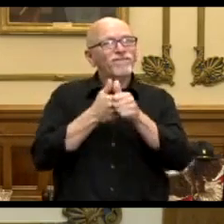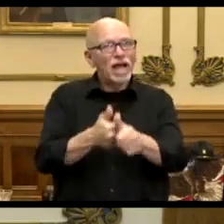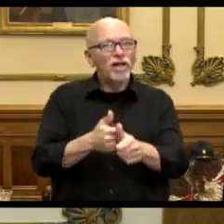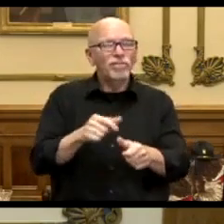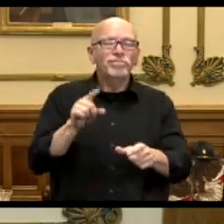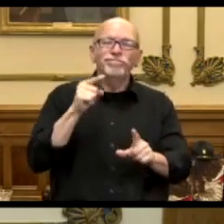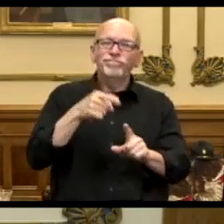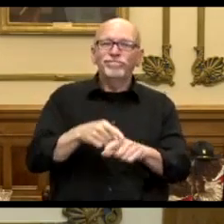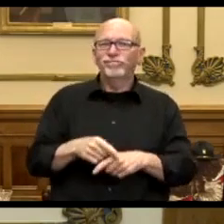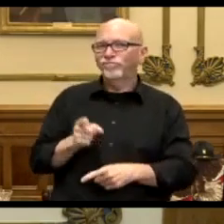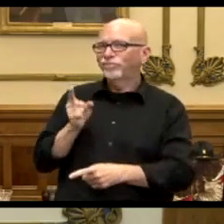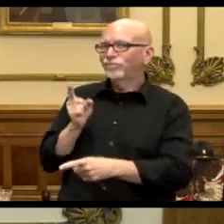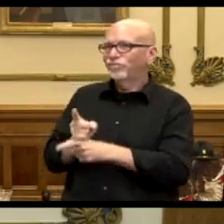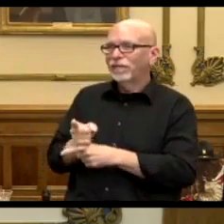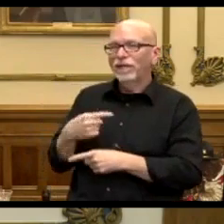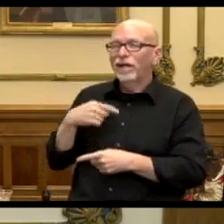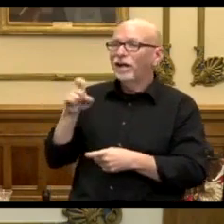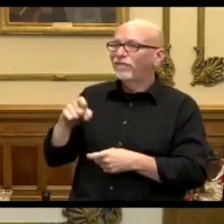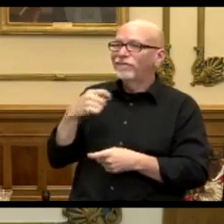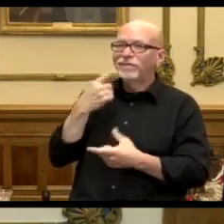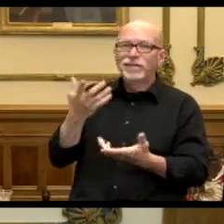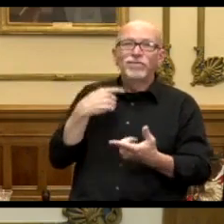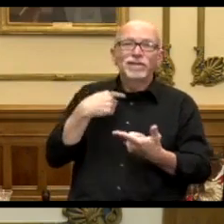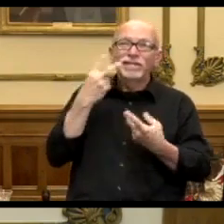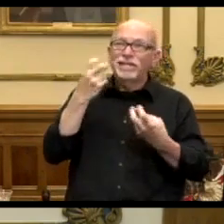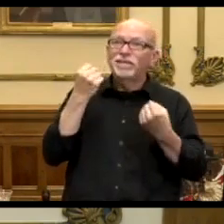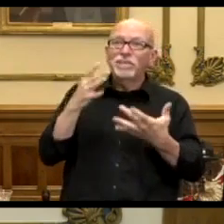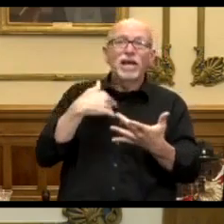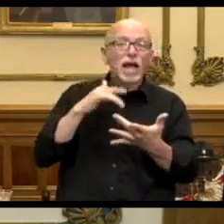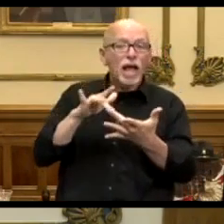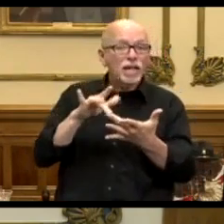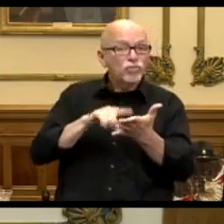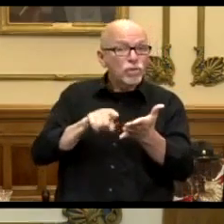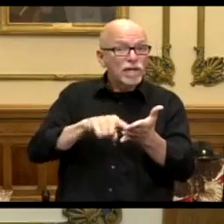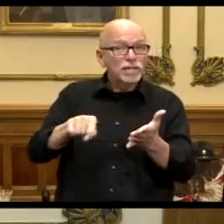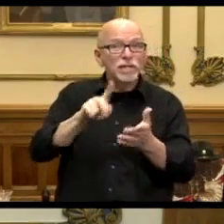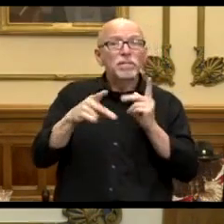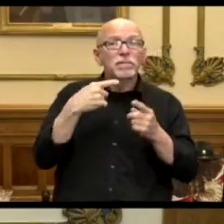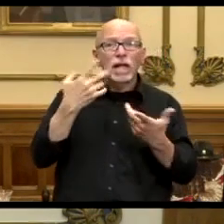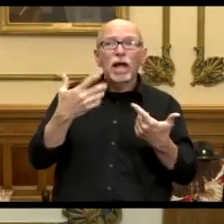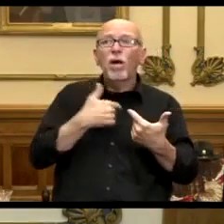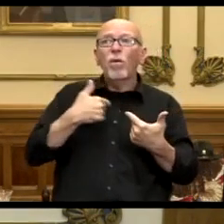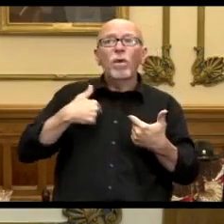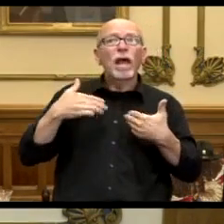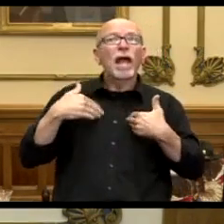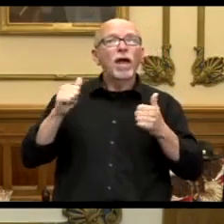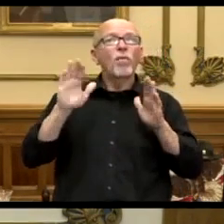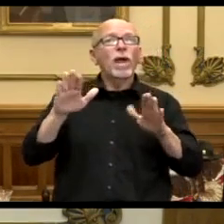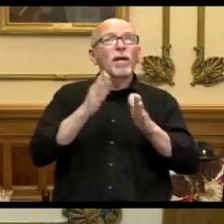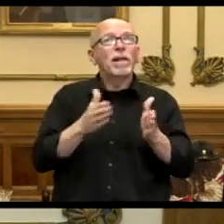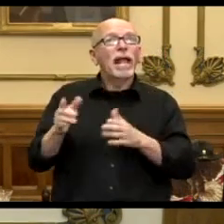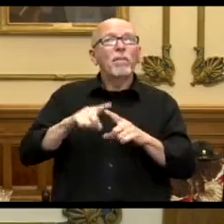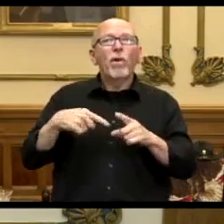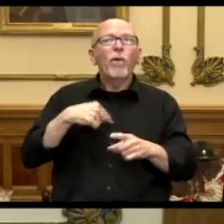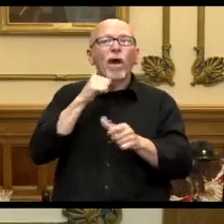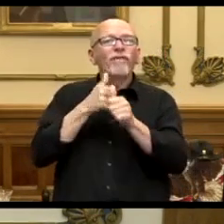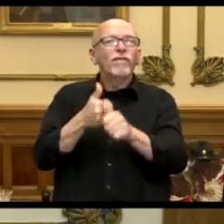And I can't tell you the number of times we've seen through contact tracing that. People have said we had a great plan. We just didn't find it. Yep.